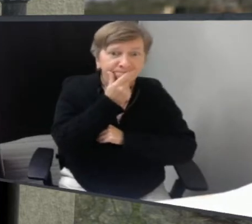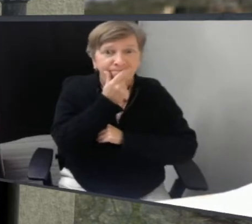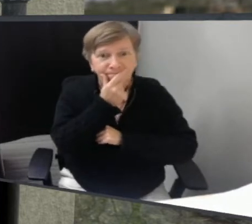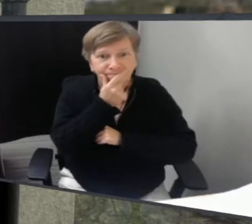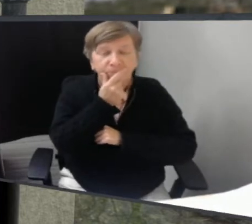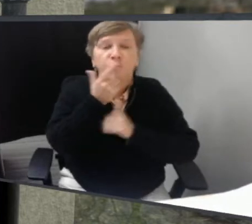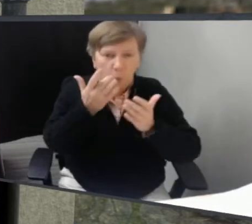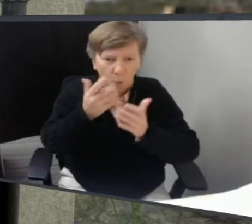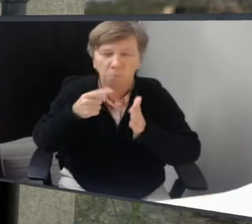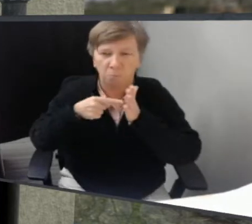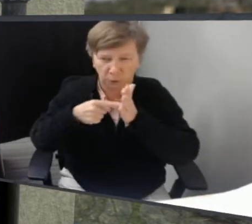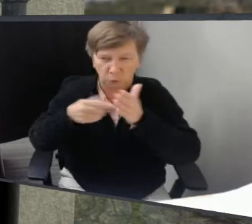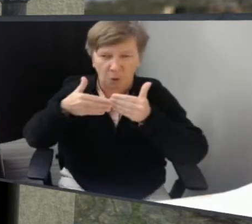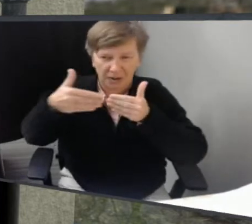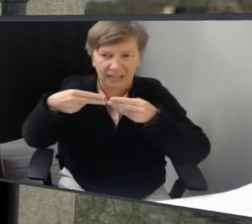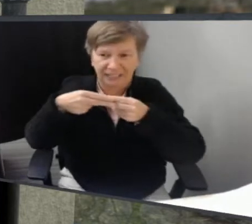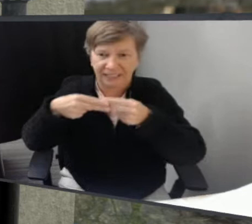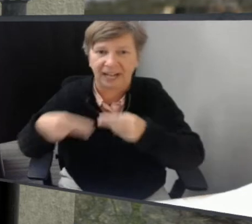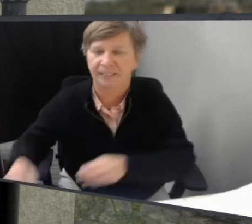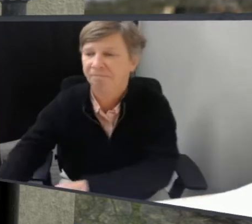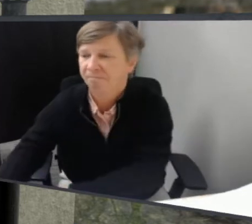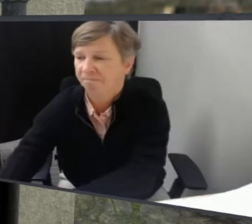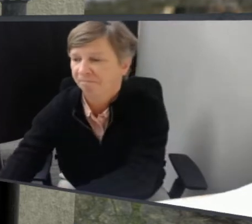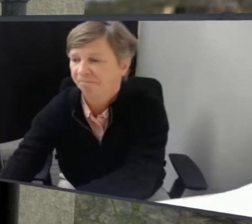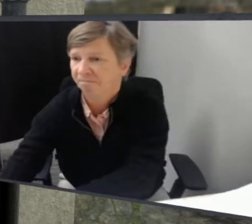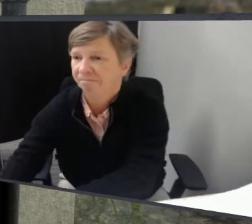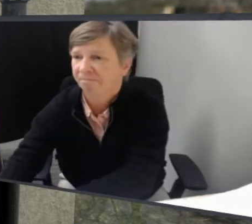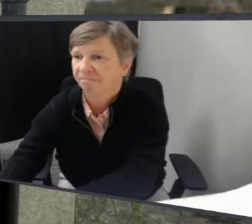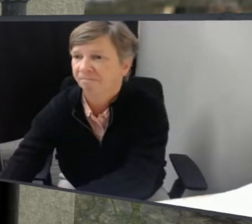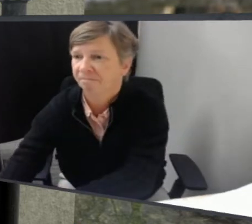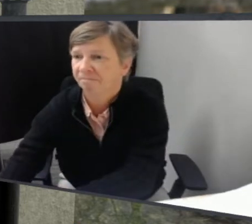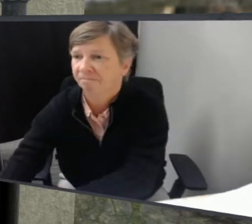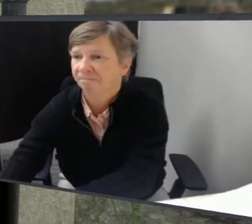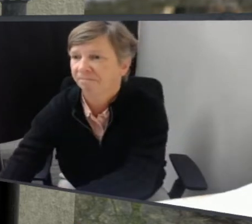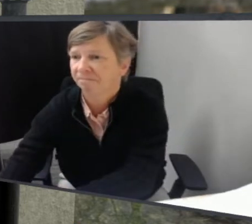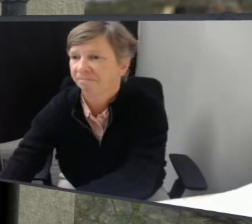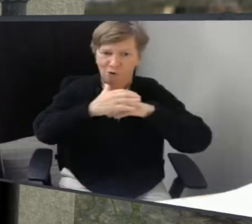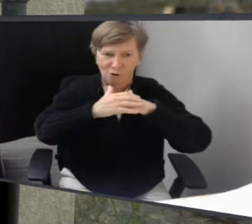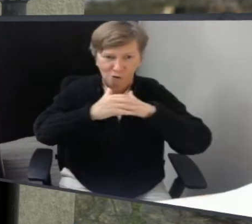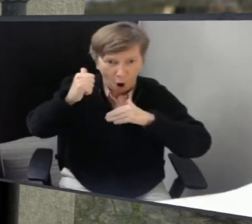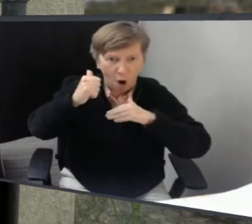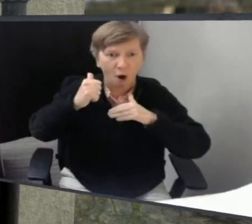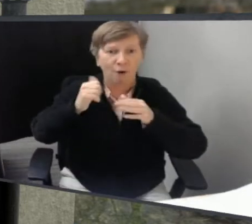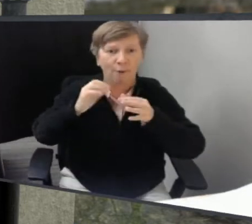format planned. I'll show you the next slide.